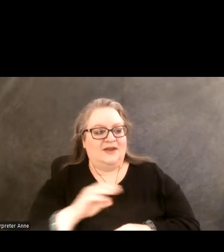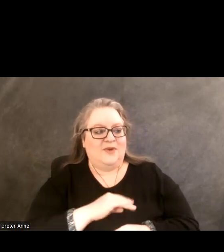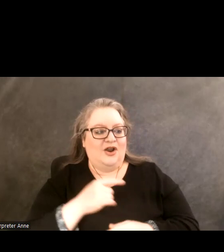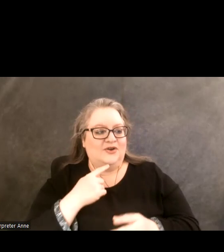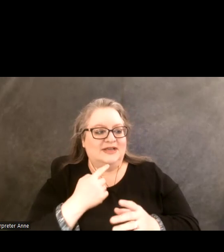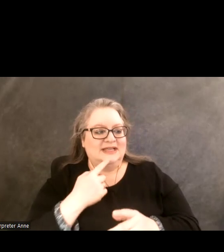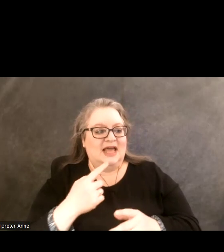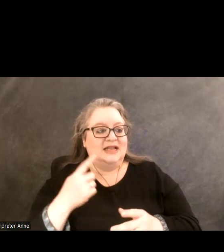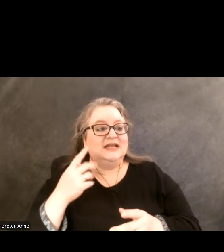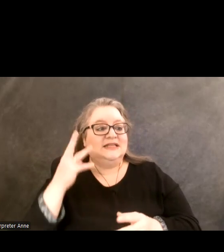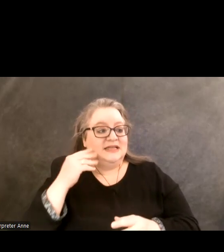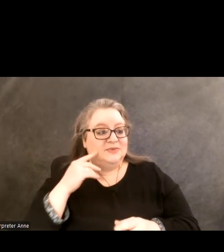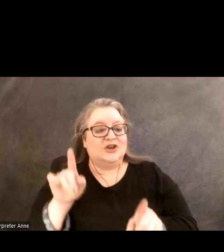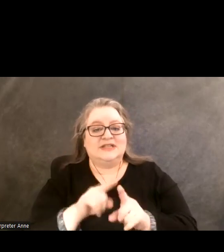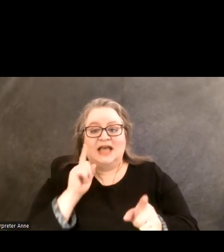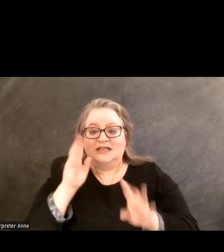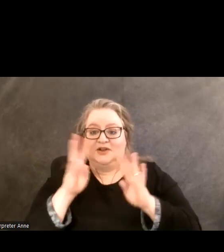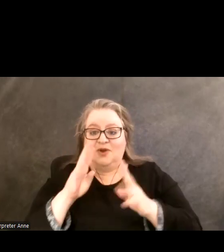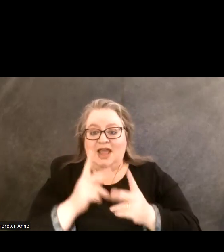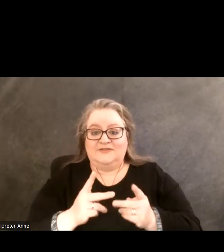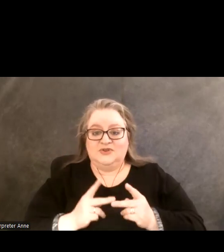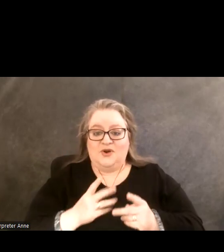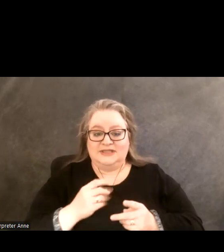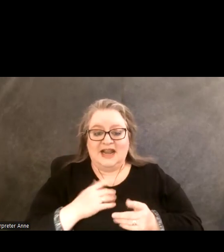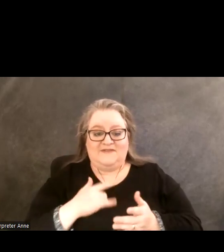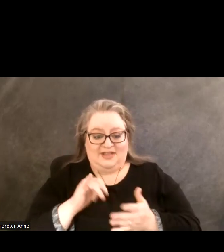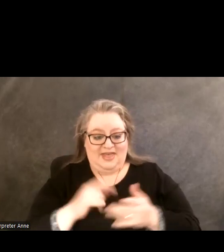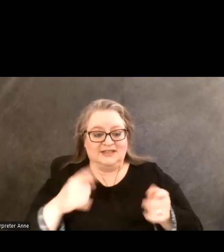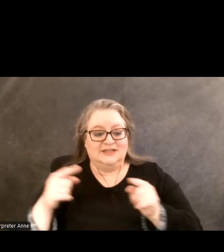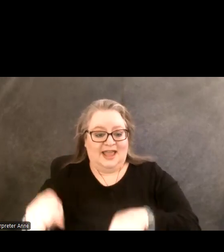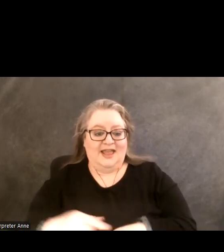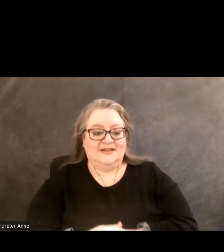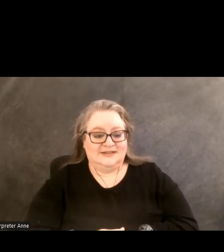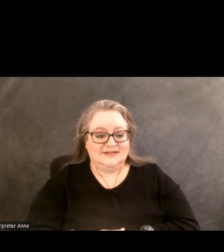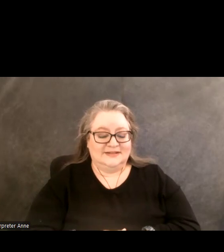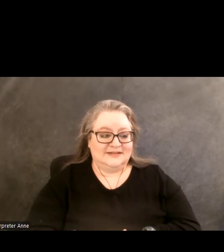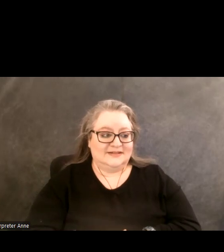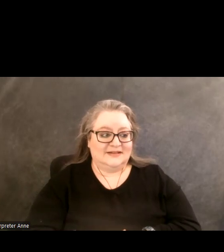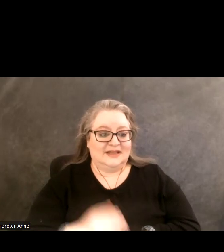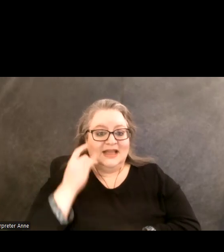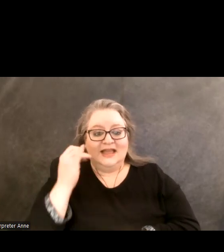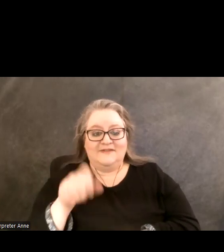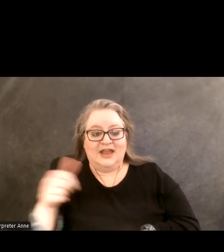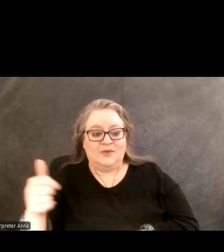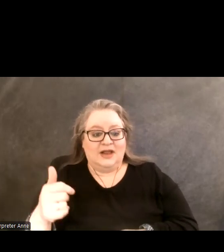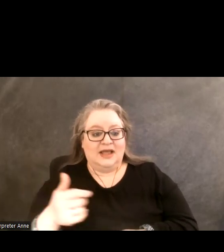a creative source, which I think very much is the case. If anyone else has things they'd like to throw in the chat,